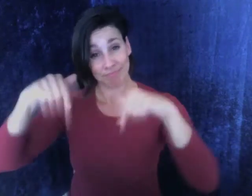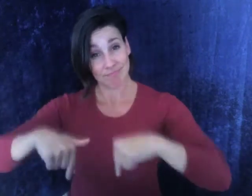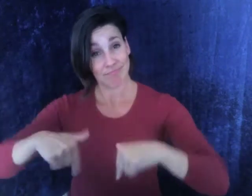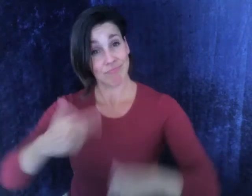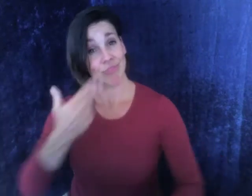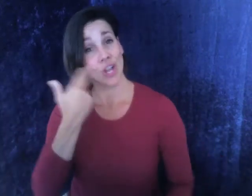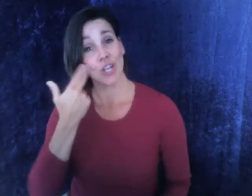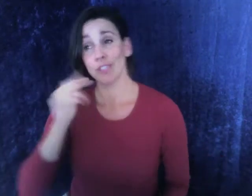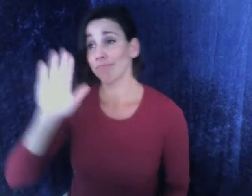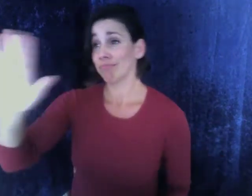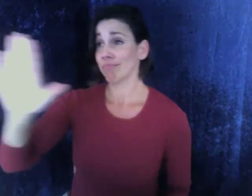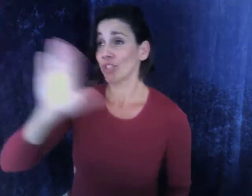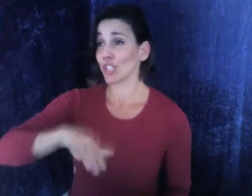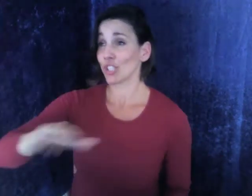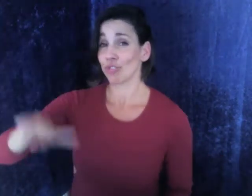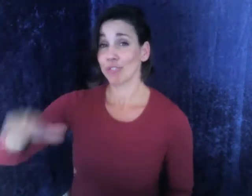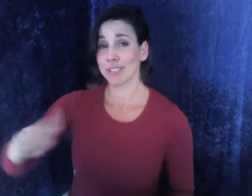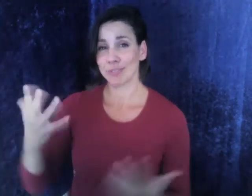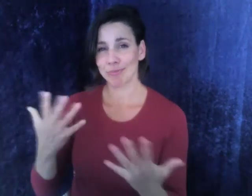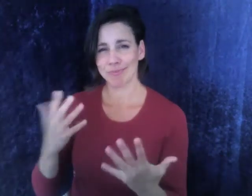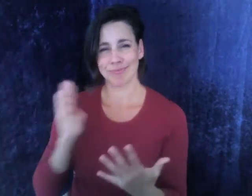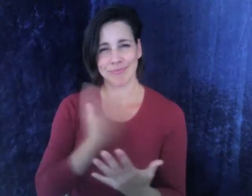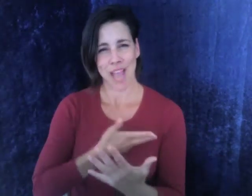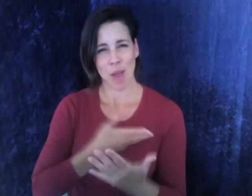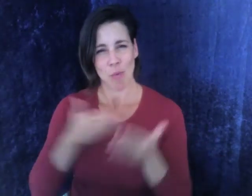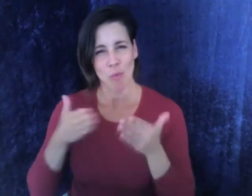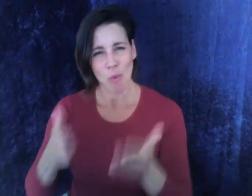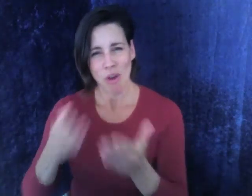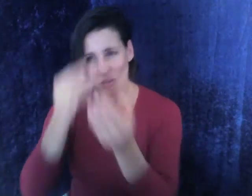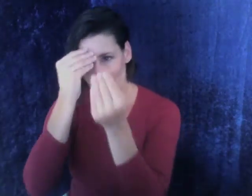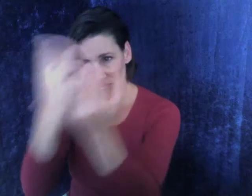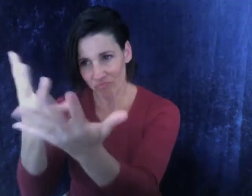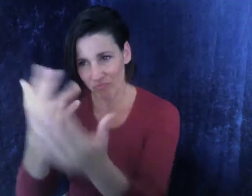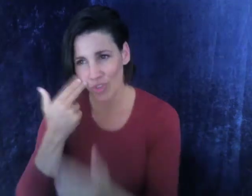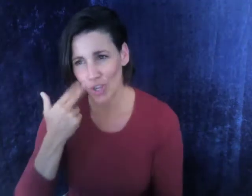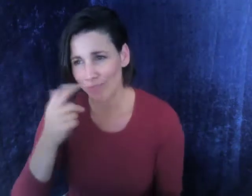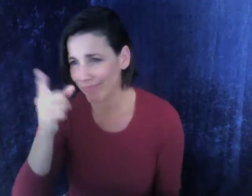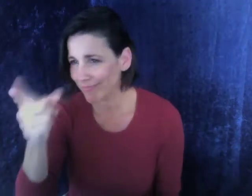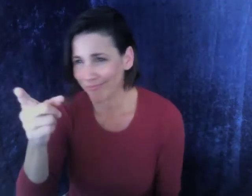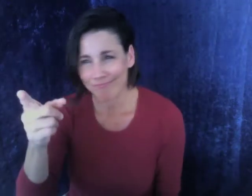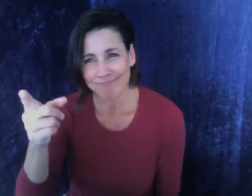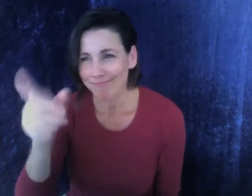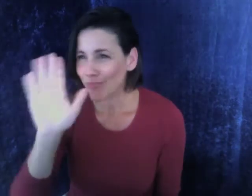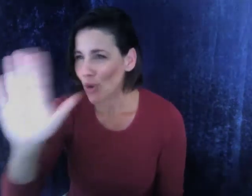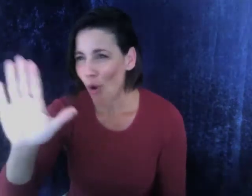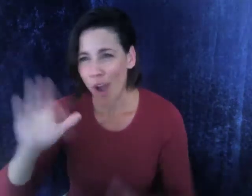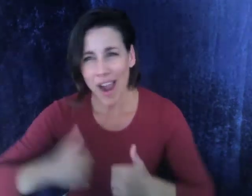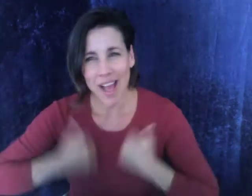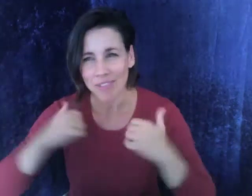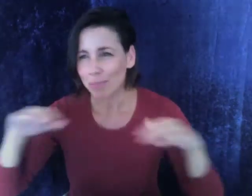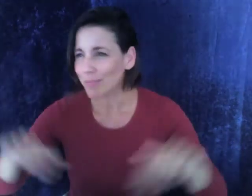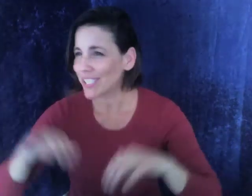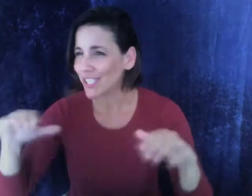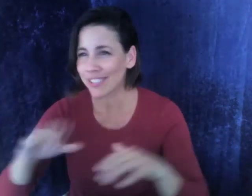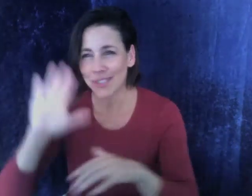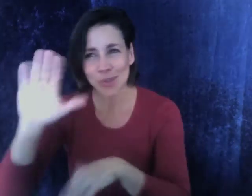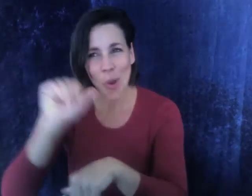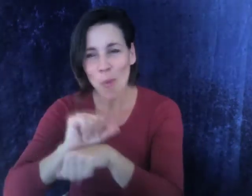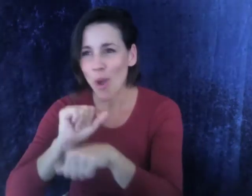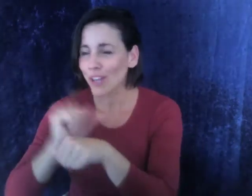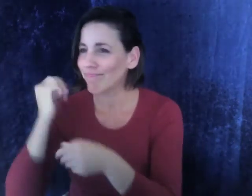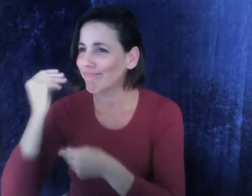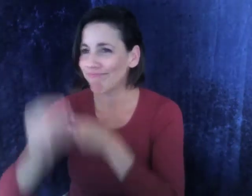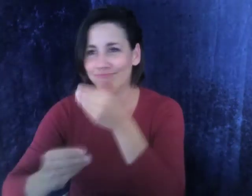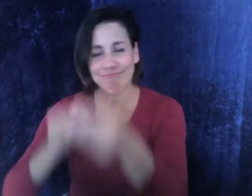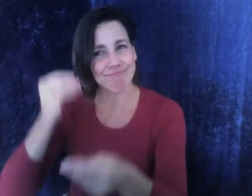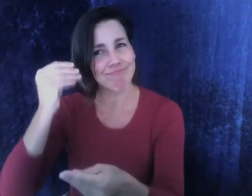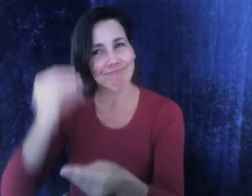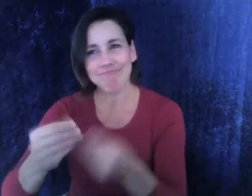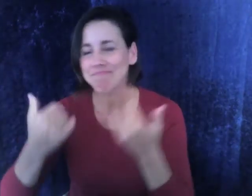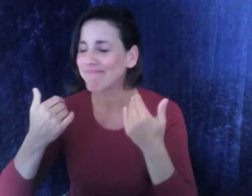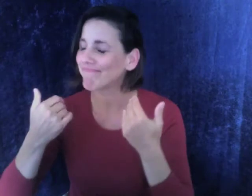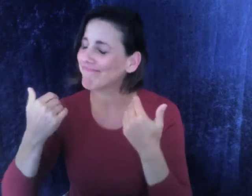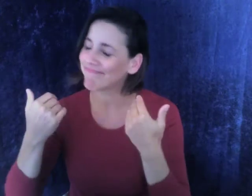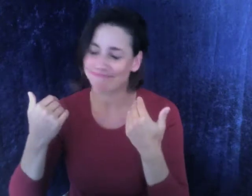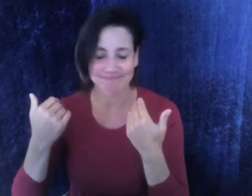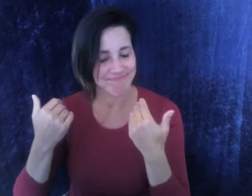This company is our way of letting Laurent Clerc to know his legacy, his work and mission